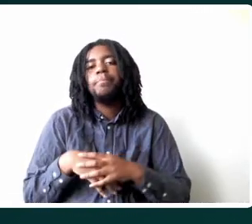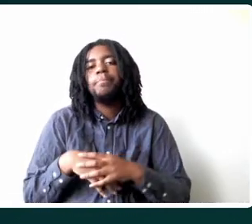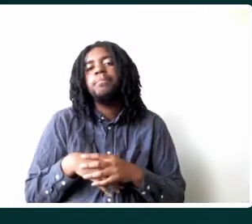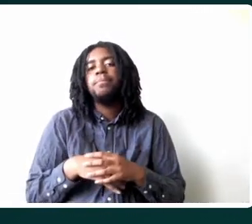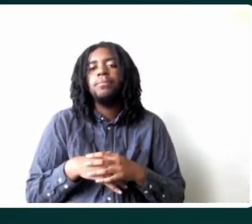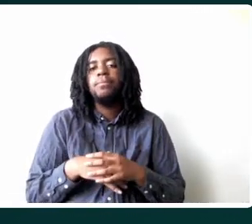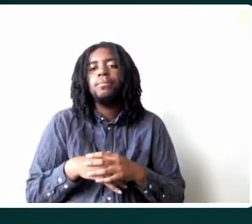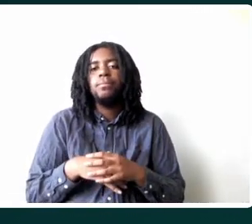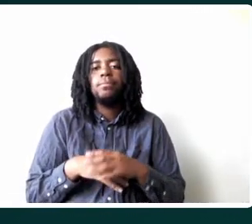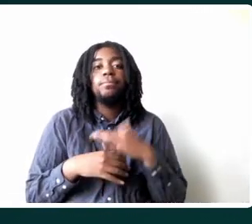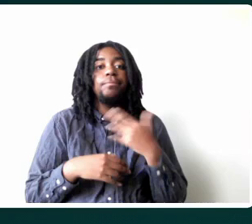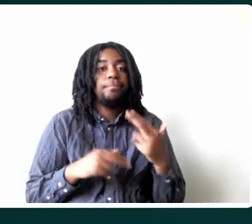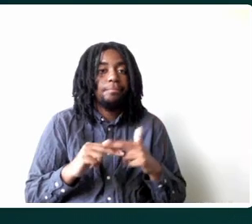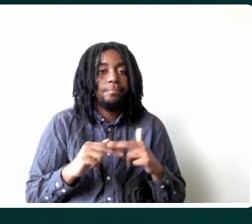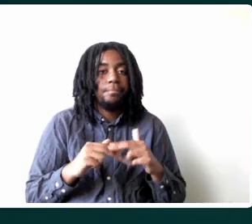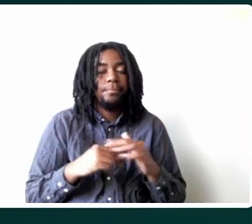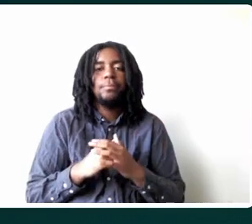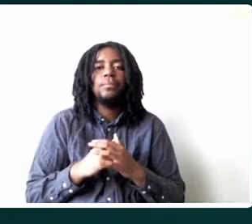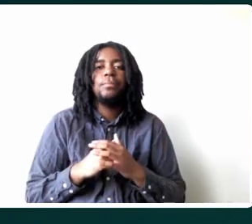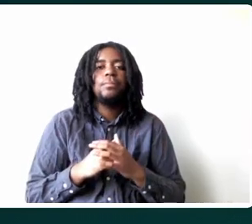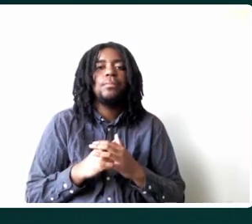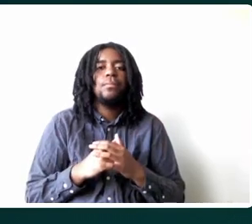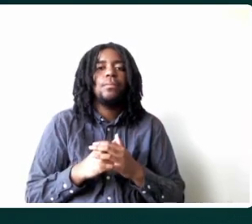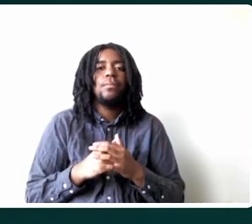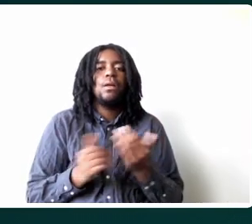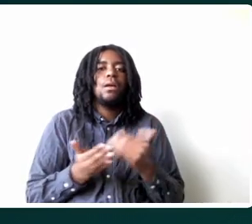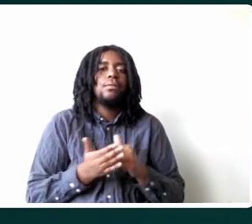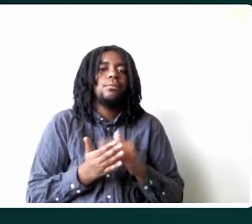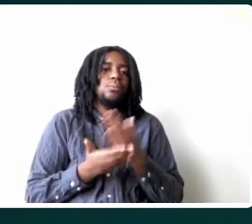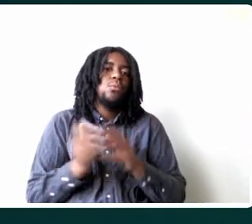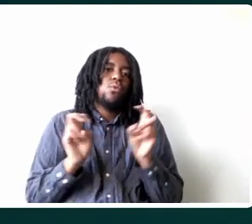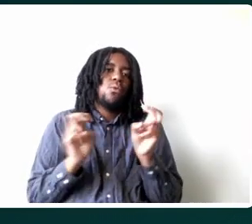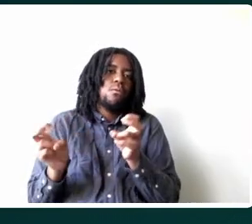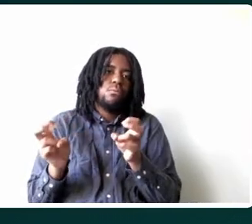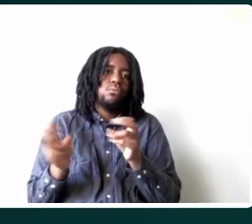These are some of the again, quotes that young people shared with us about what it meant. And